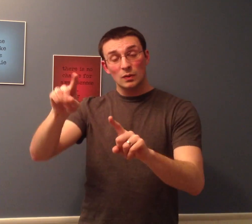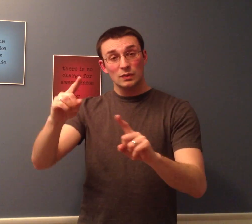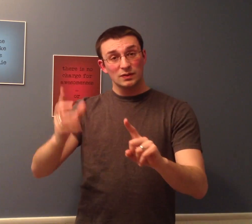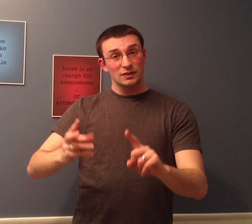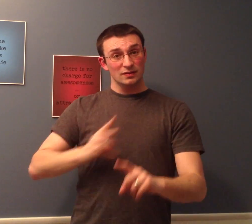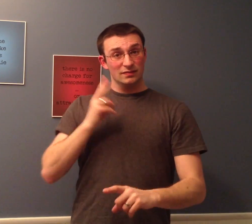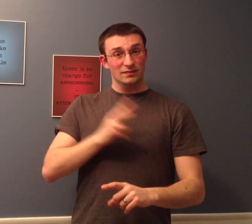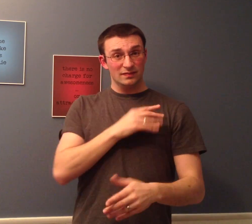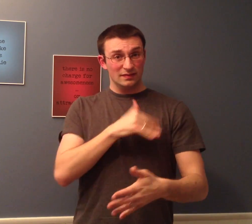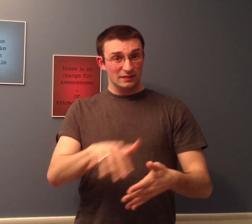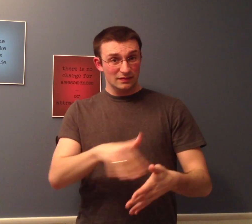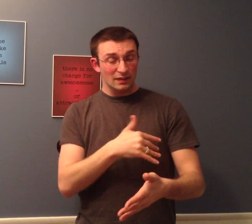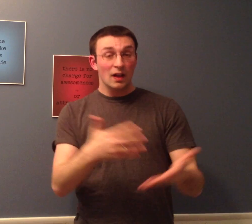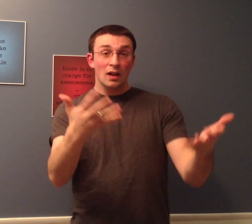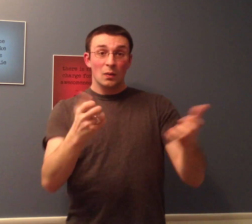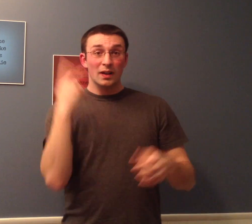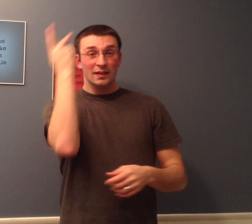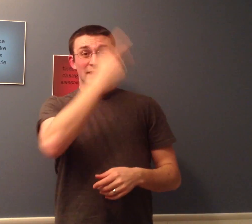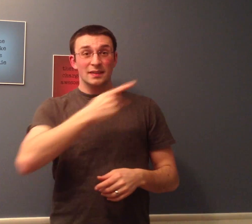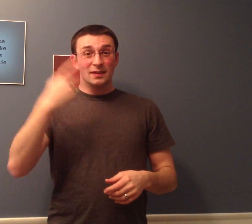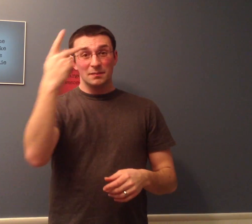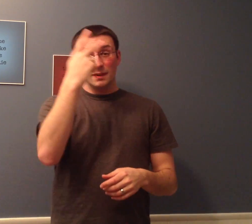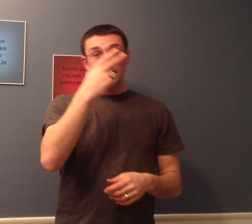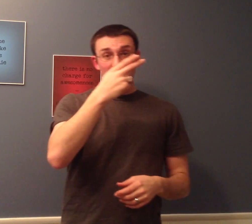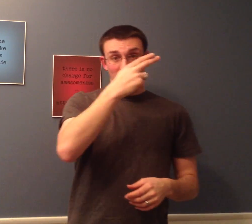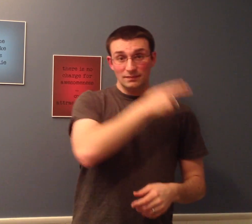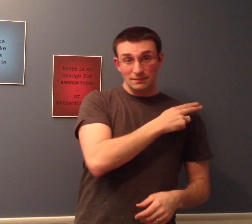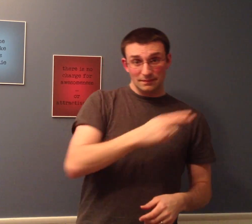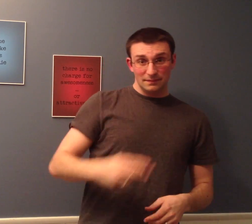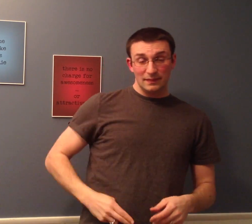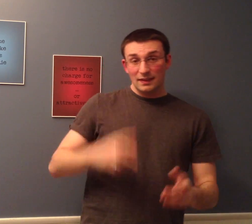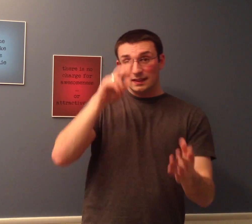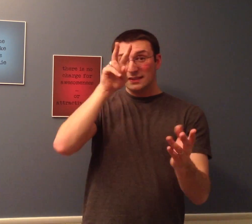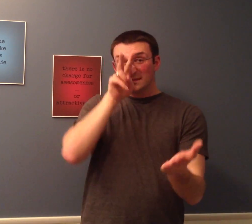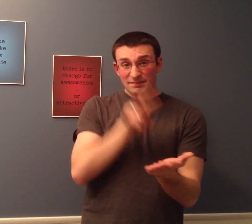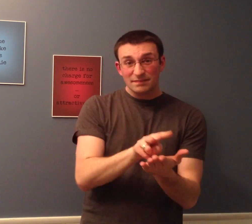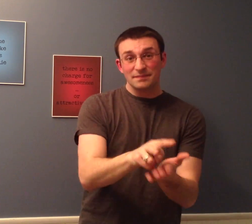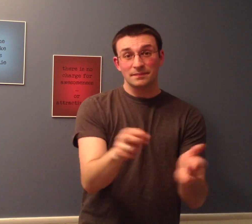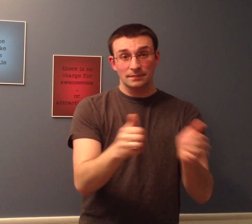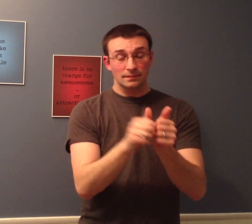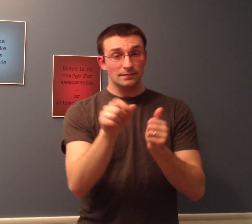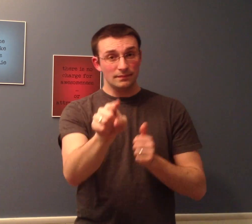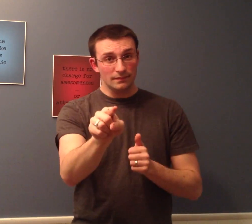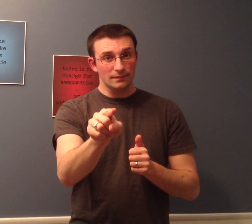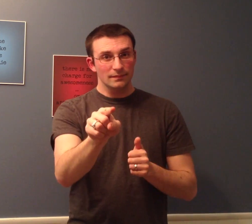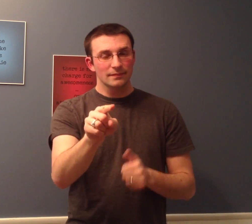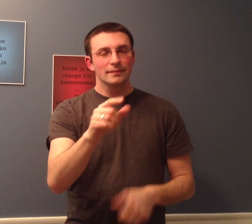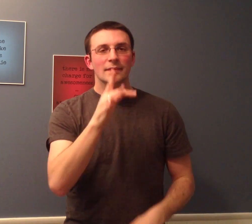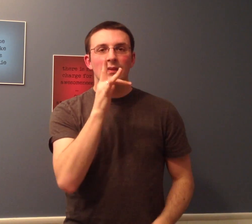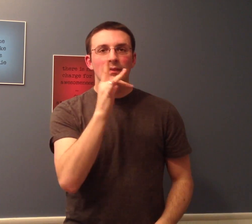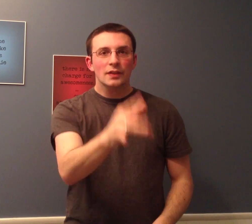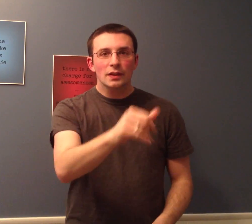If you go to a bancy fall and you want to have a pransome hince loll in fove with you,